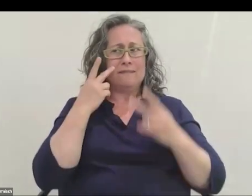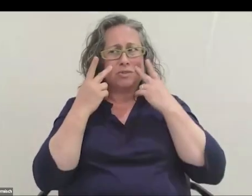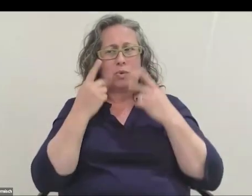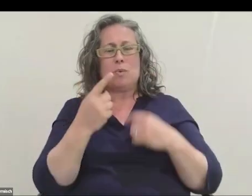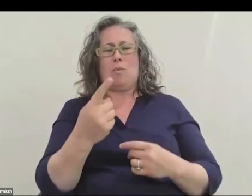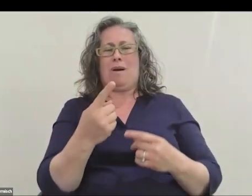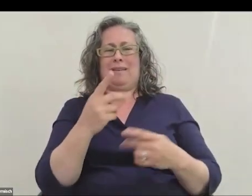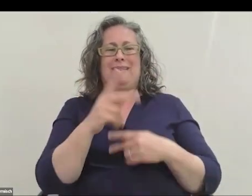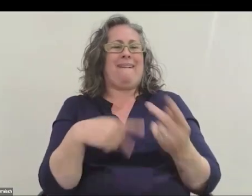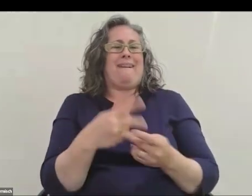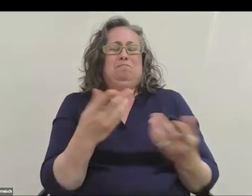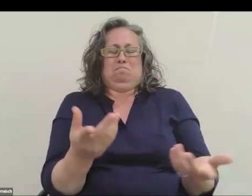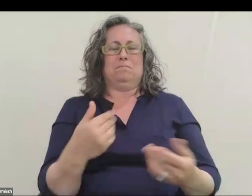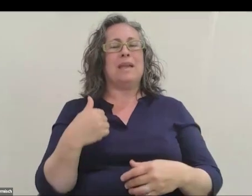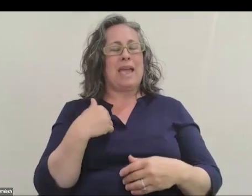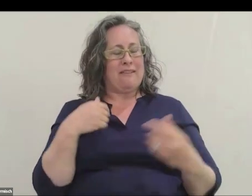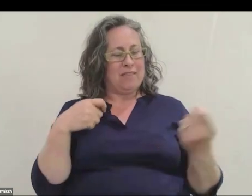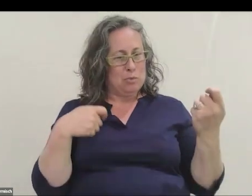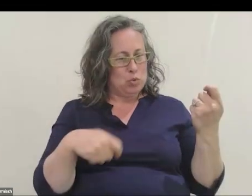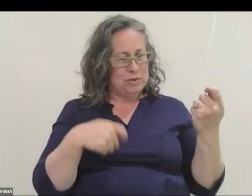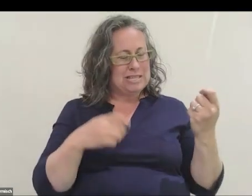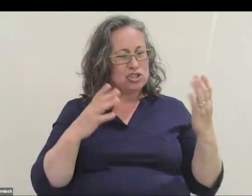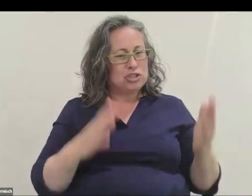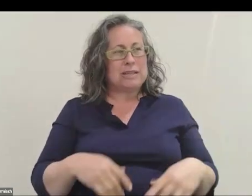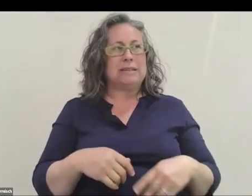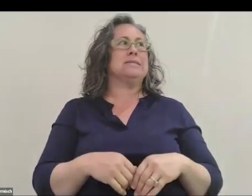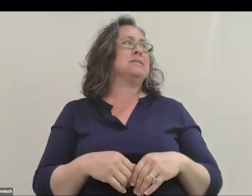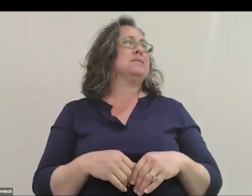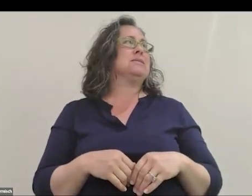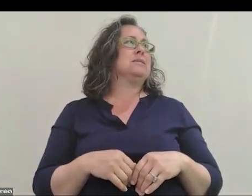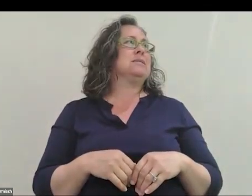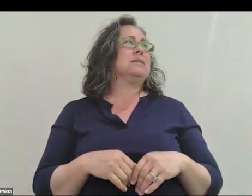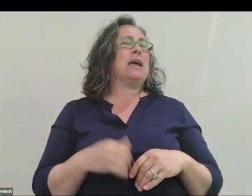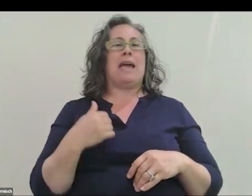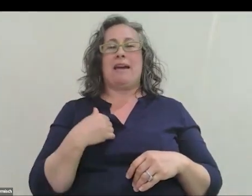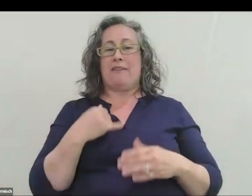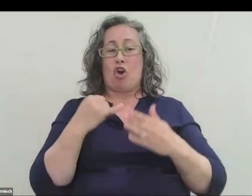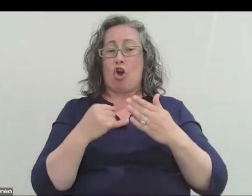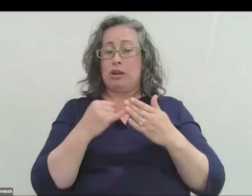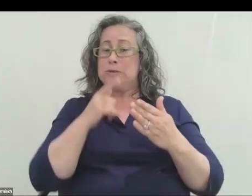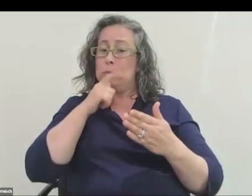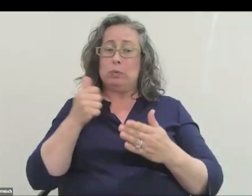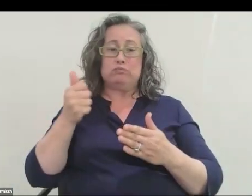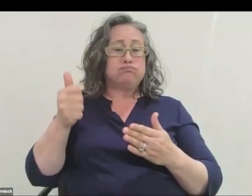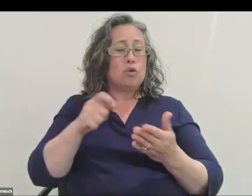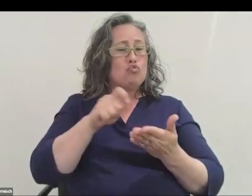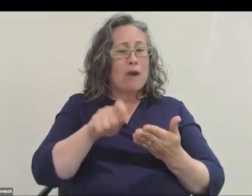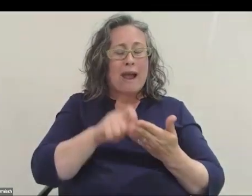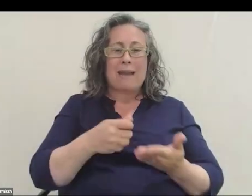and visual is just one of them. We have musicians, we have artists who write,